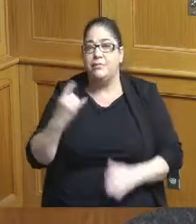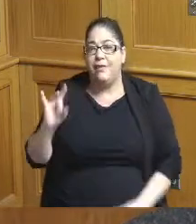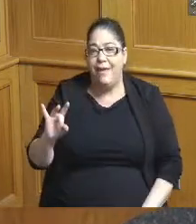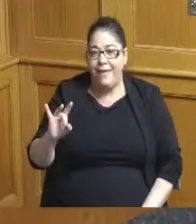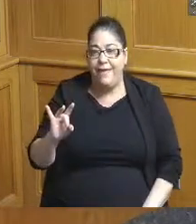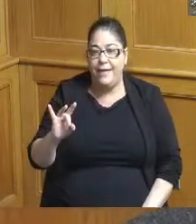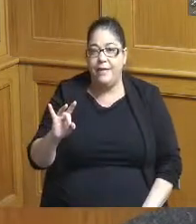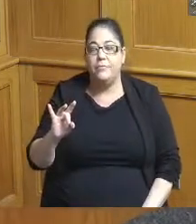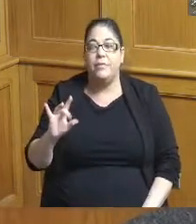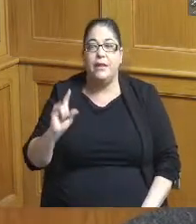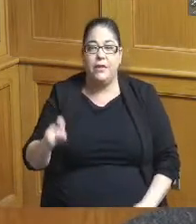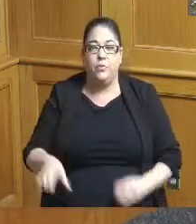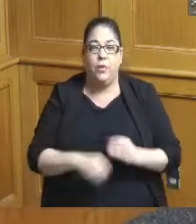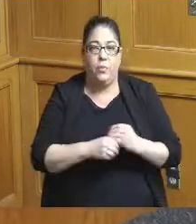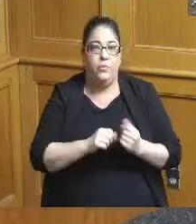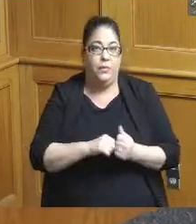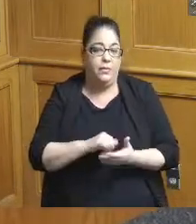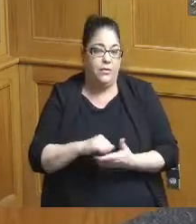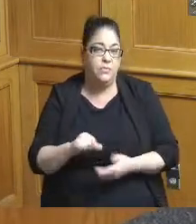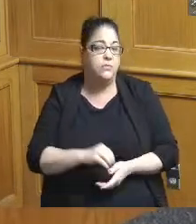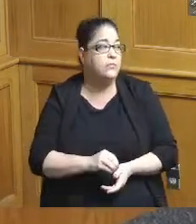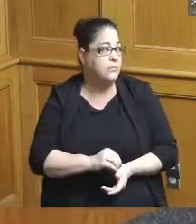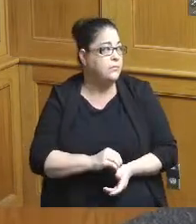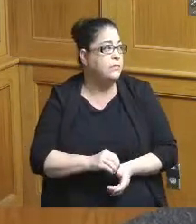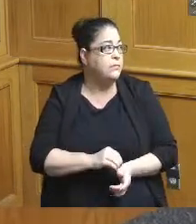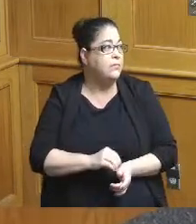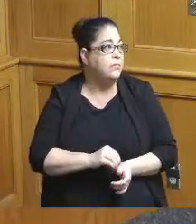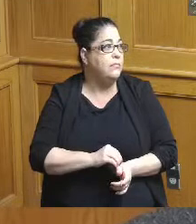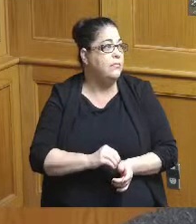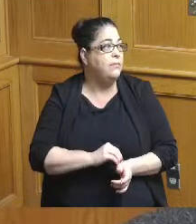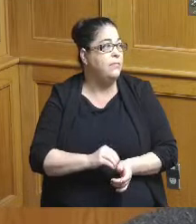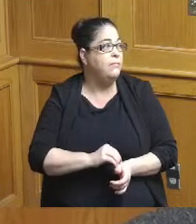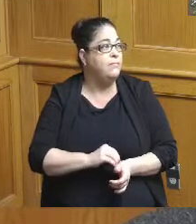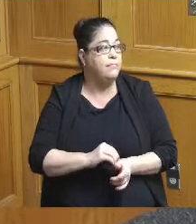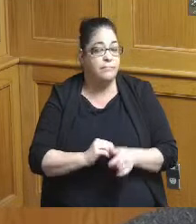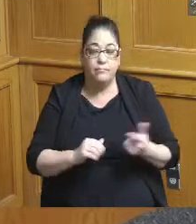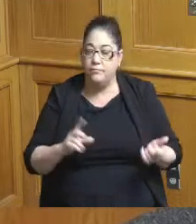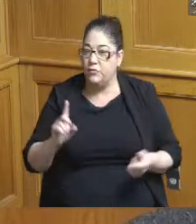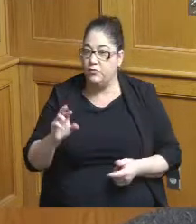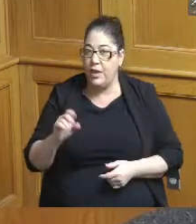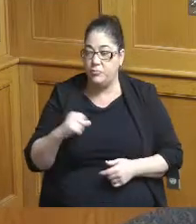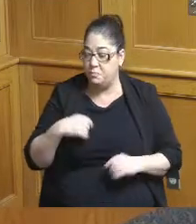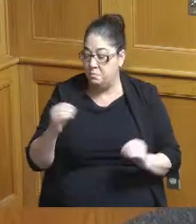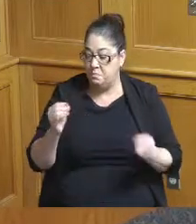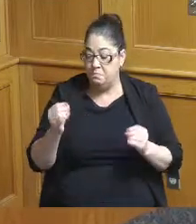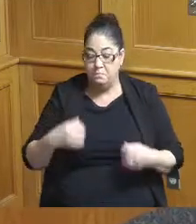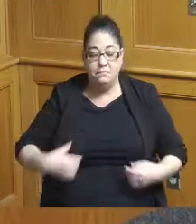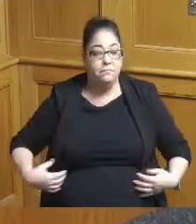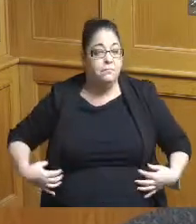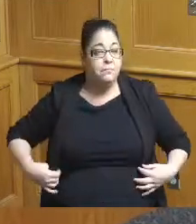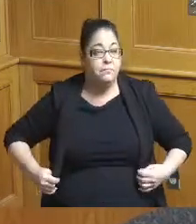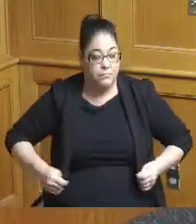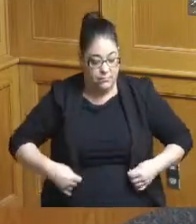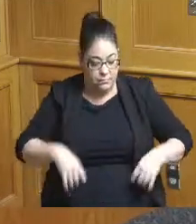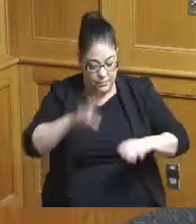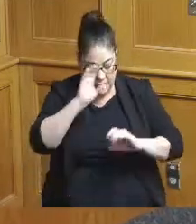to be included so think okay you're welcome did you have anything yeah okay okay so we'll move